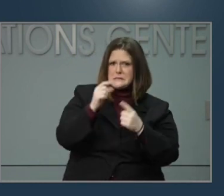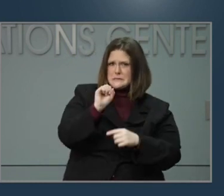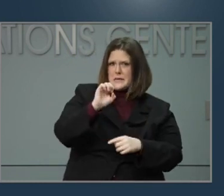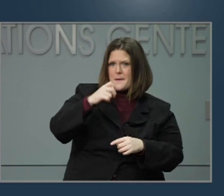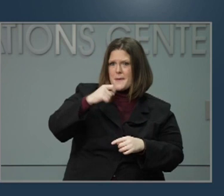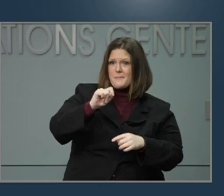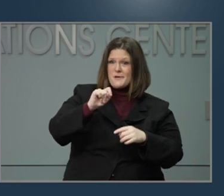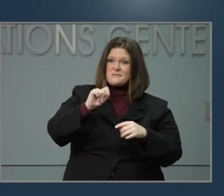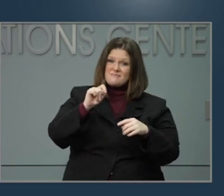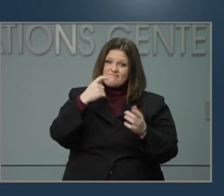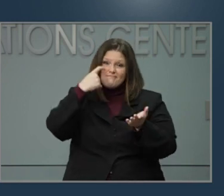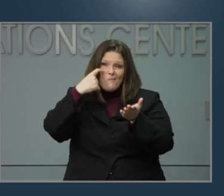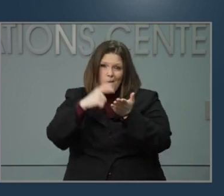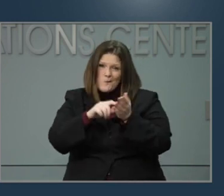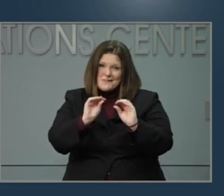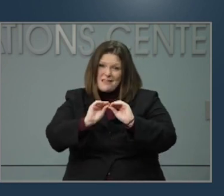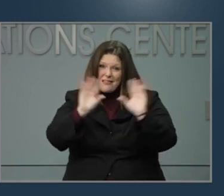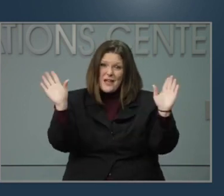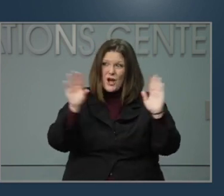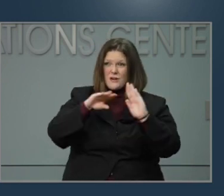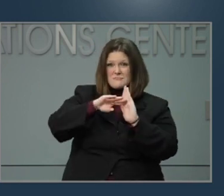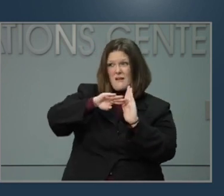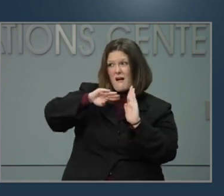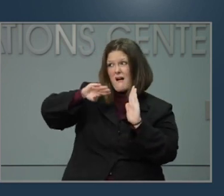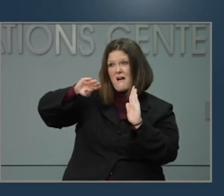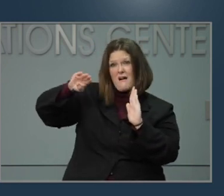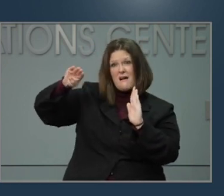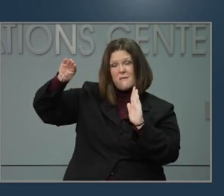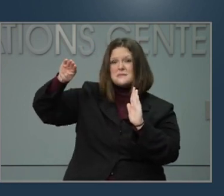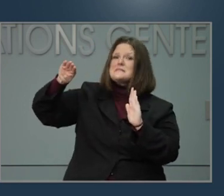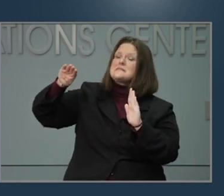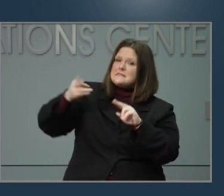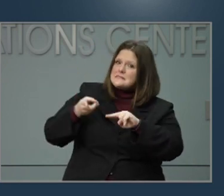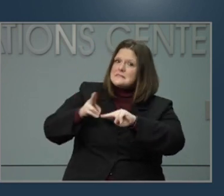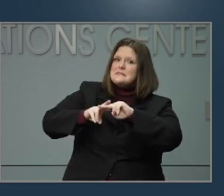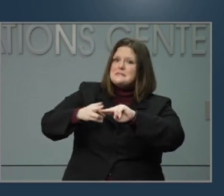SEPTEMBER THROUGH TODAY, YOU CAN SEE A CLEAR PICTURE OF WHAT HAS BEEN HAPPENING. OVERALL, OUR CASES ARE TRENDING